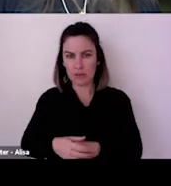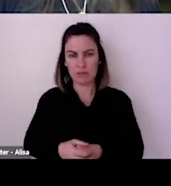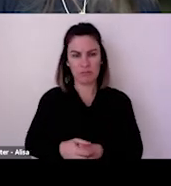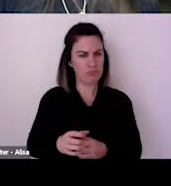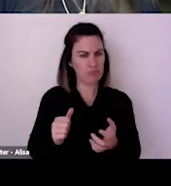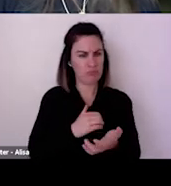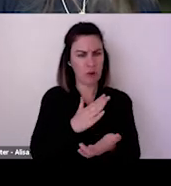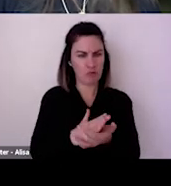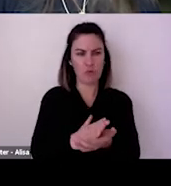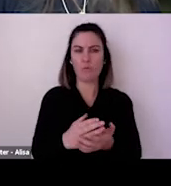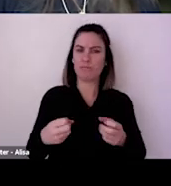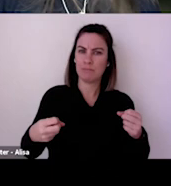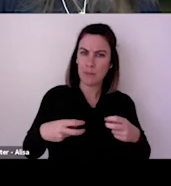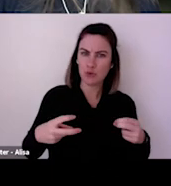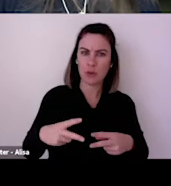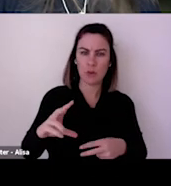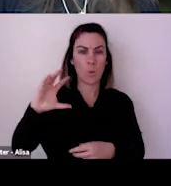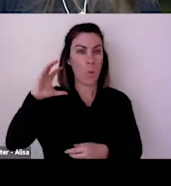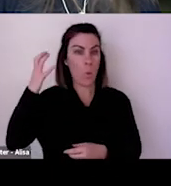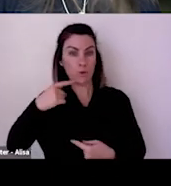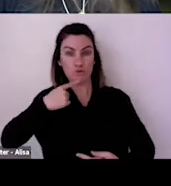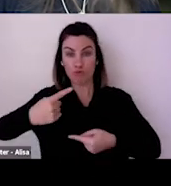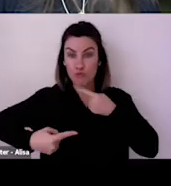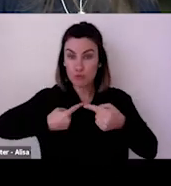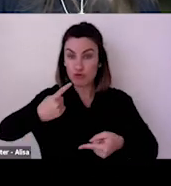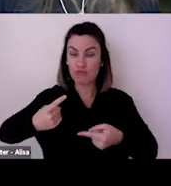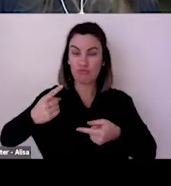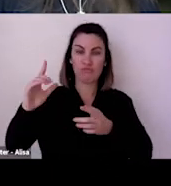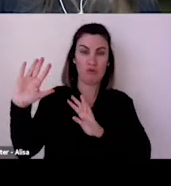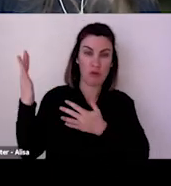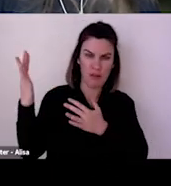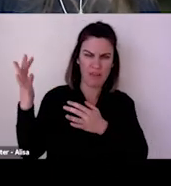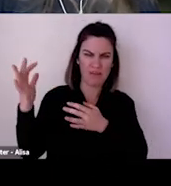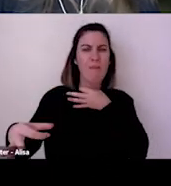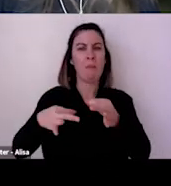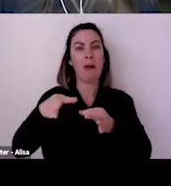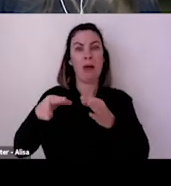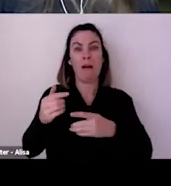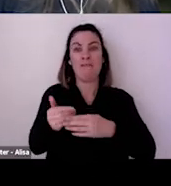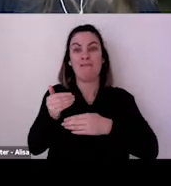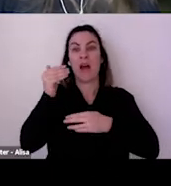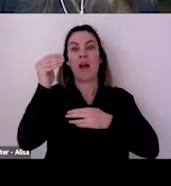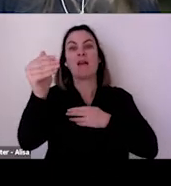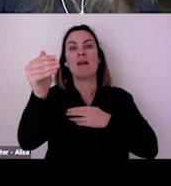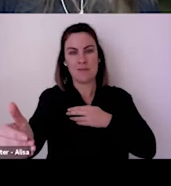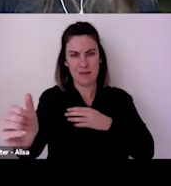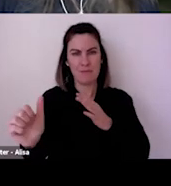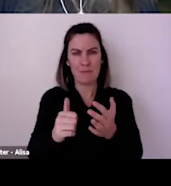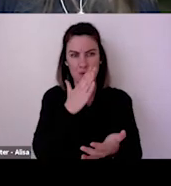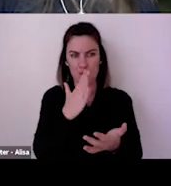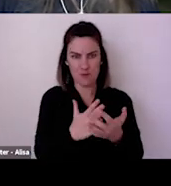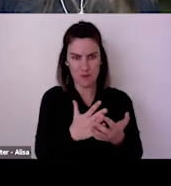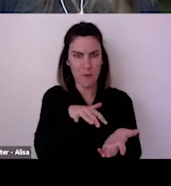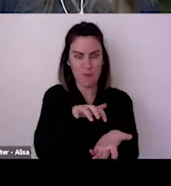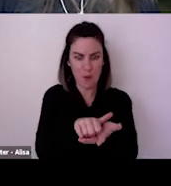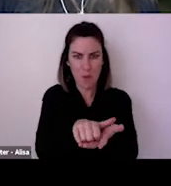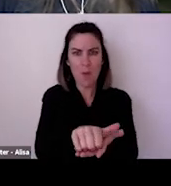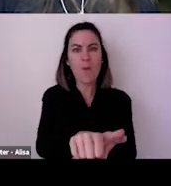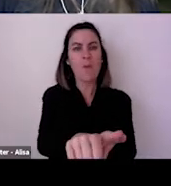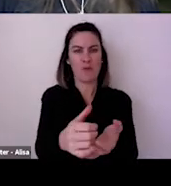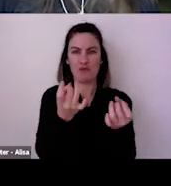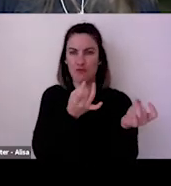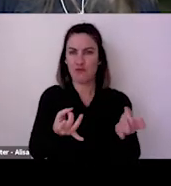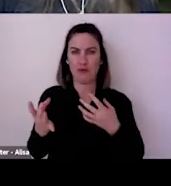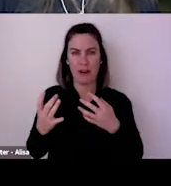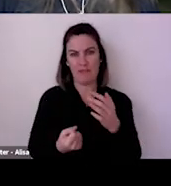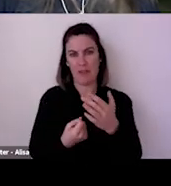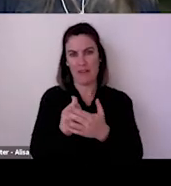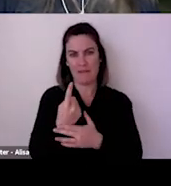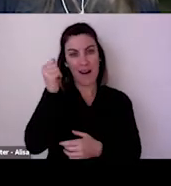And of course we're coming up to our fifth phase of data collection in early July, so